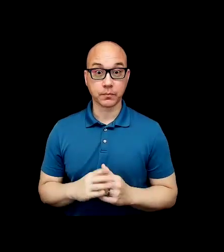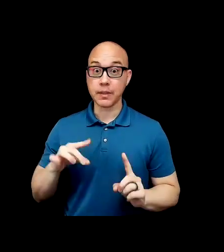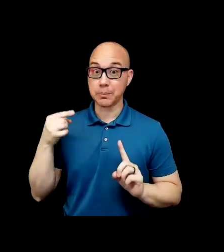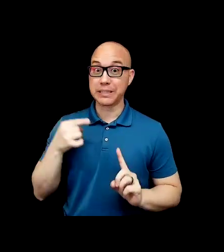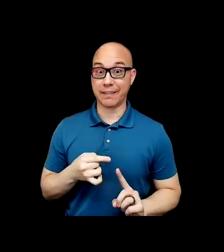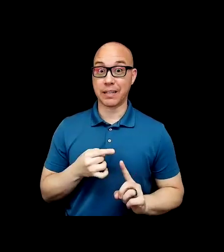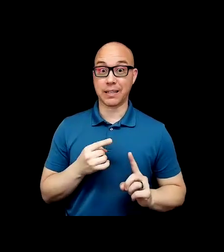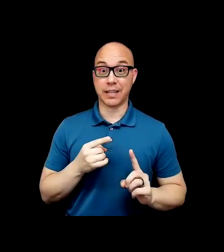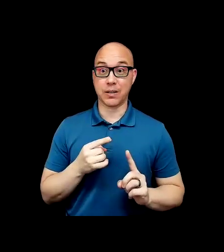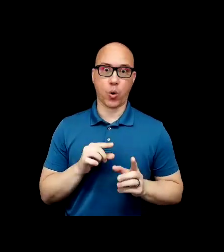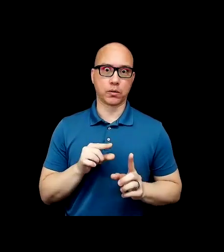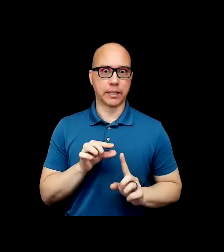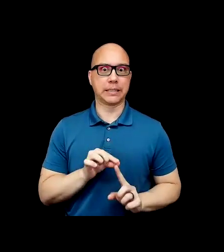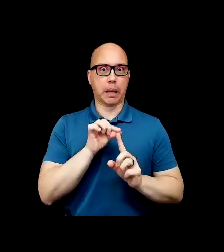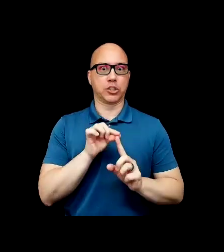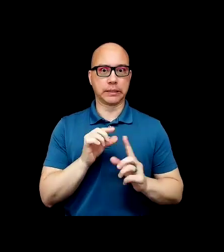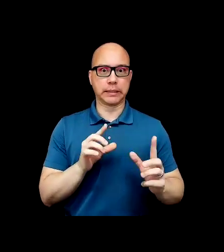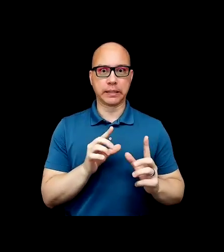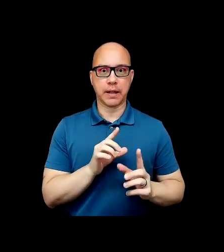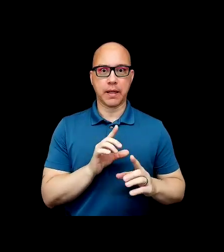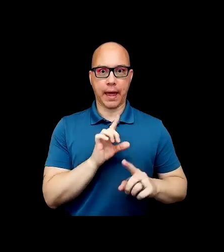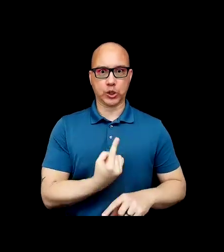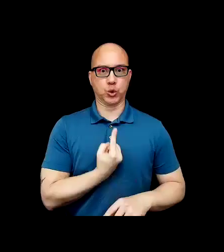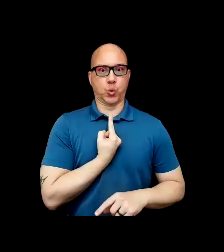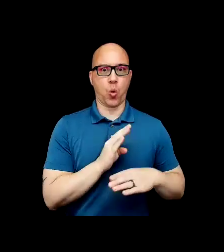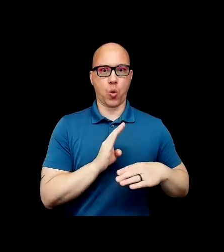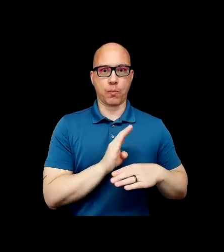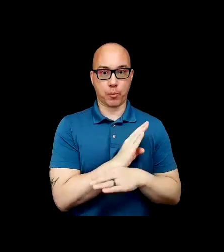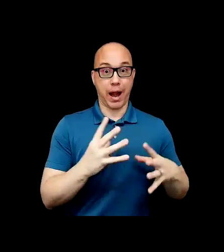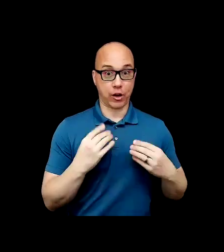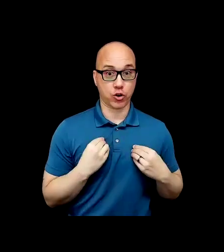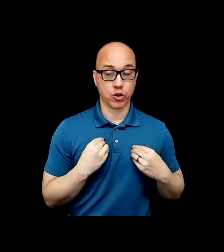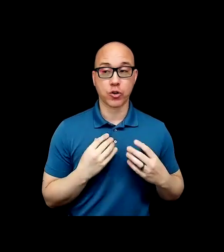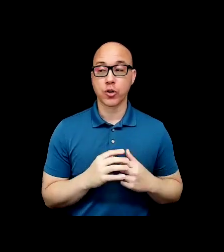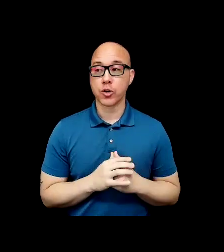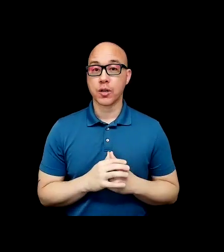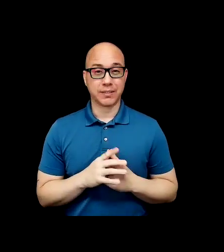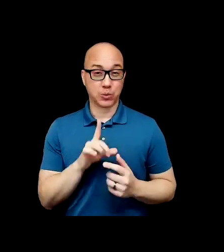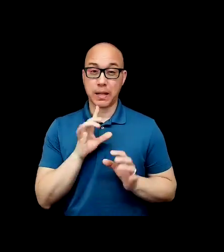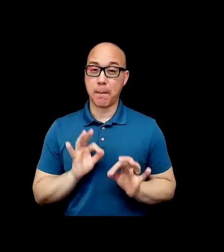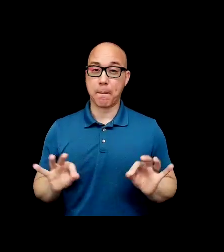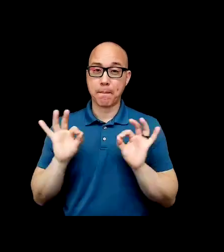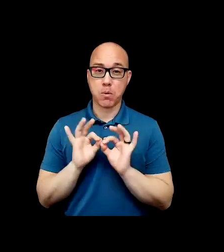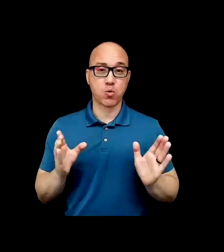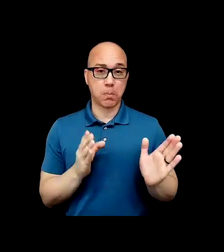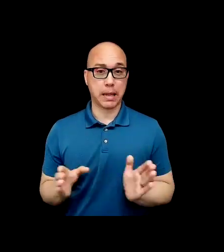Sole Proprietor or Single Member LLC will face. It is crucial to plan for it. If you make a profit,